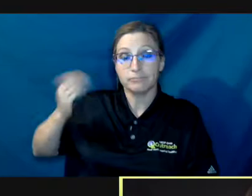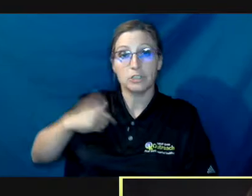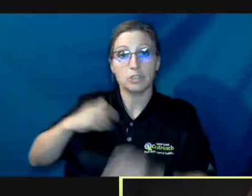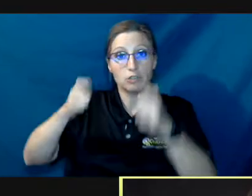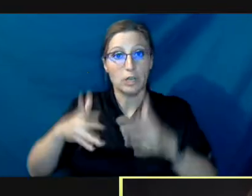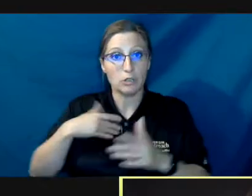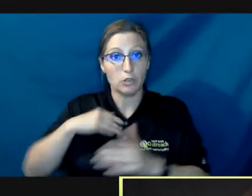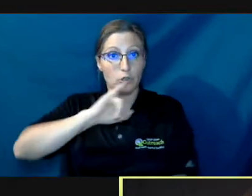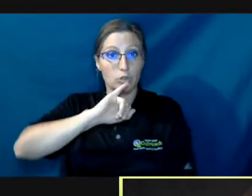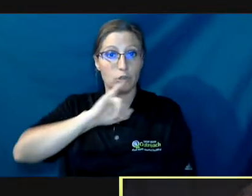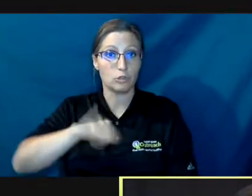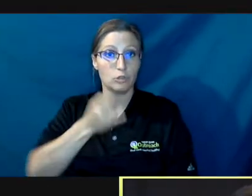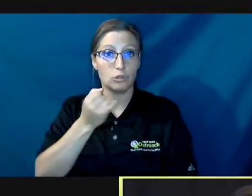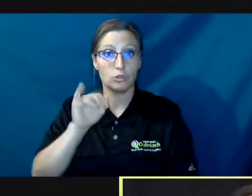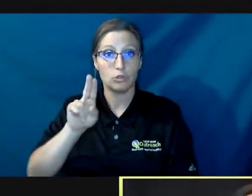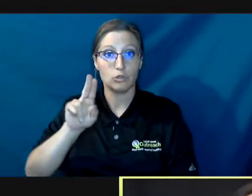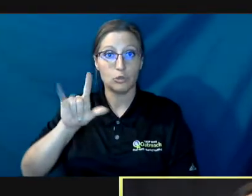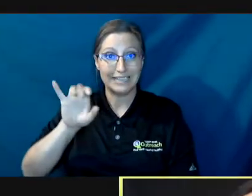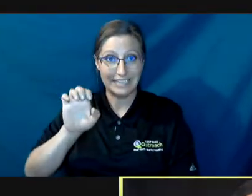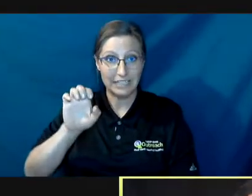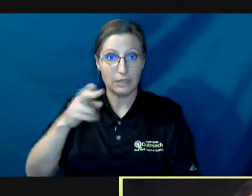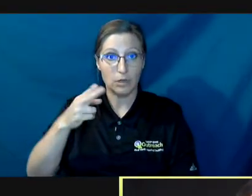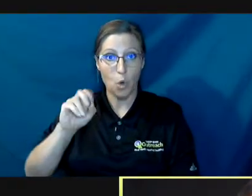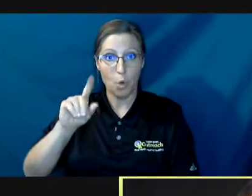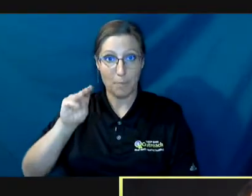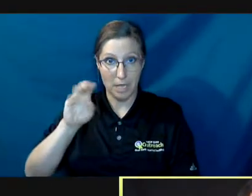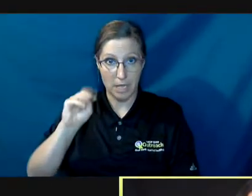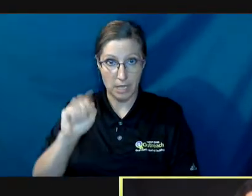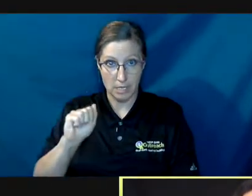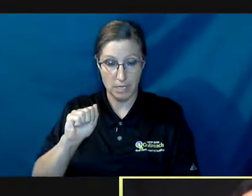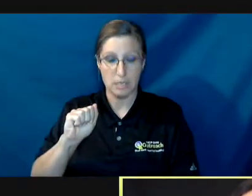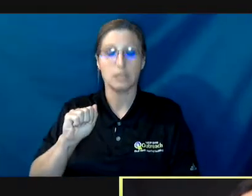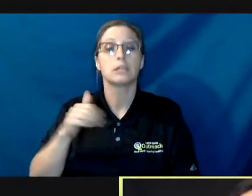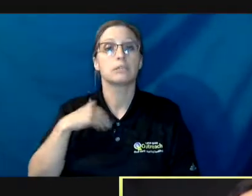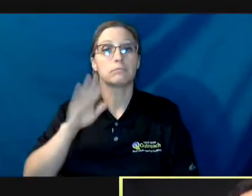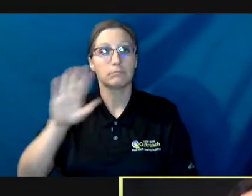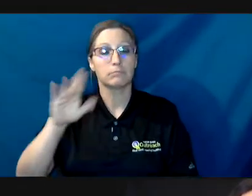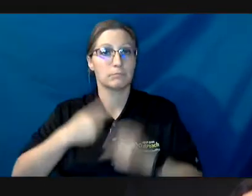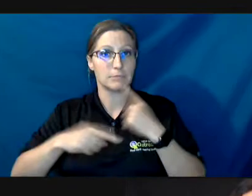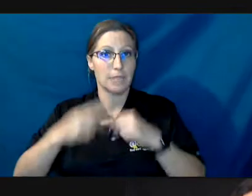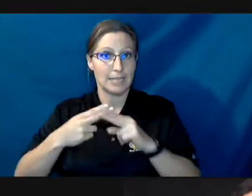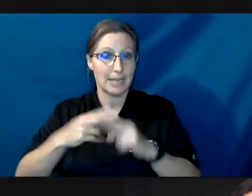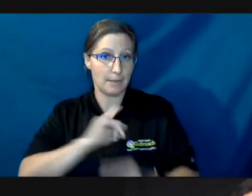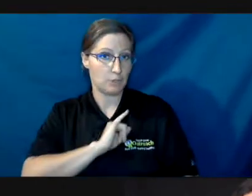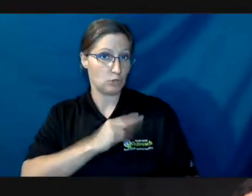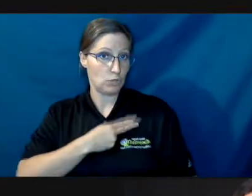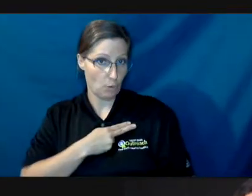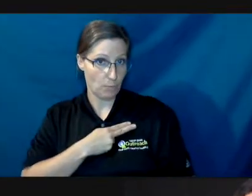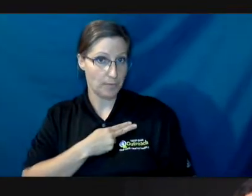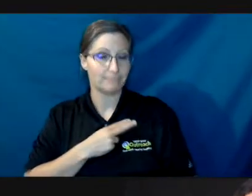Julie, please go ahead and introduce yourself. (Julie) Hello, my name is Julie Holma.